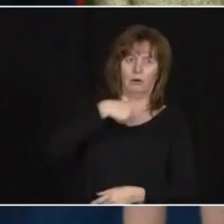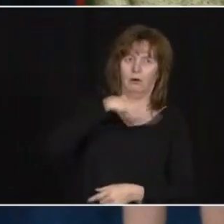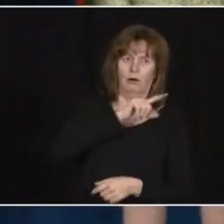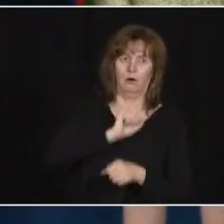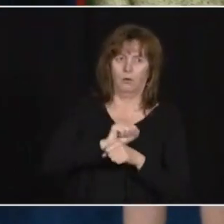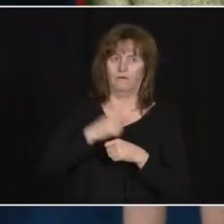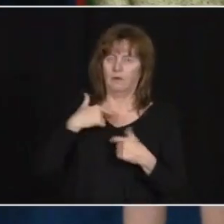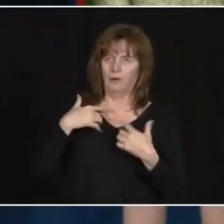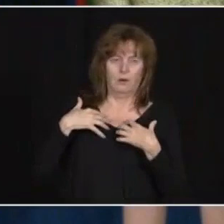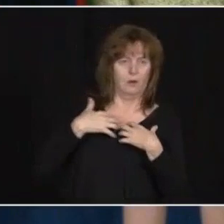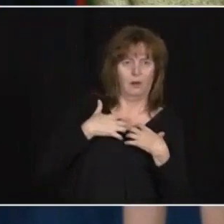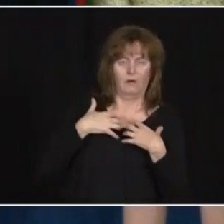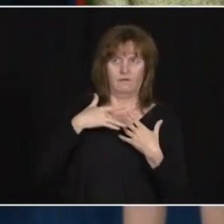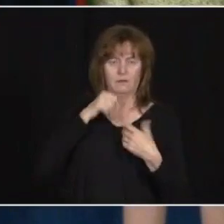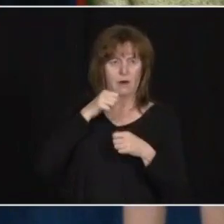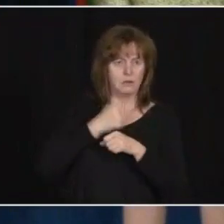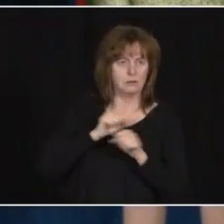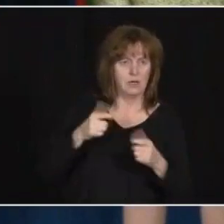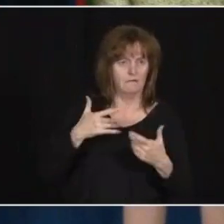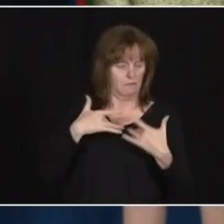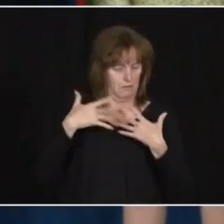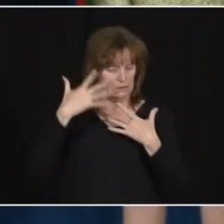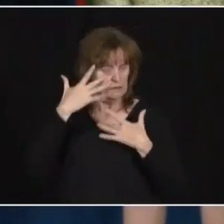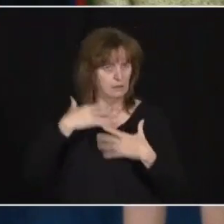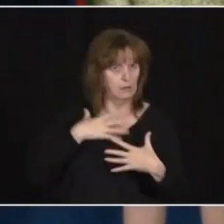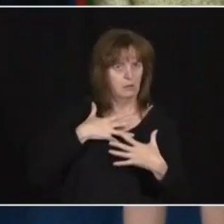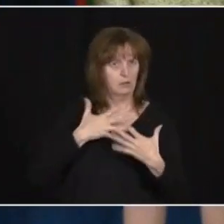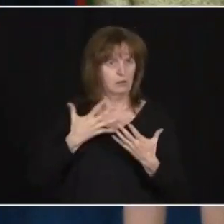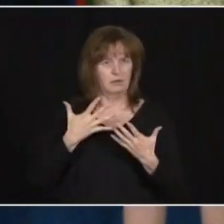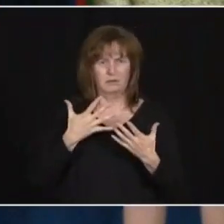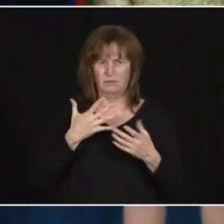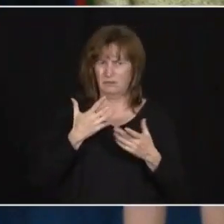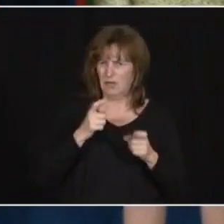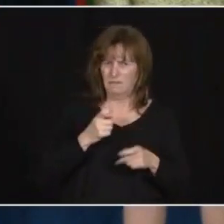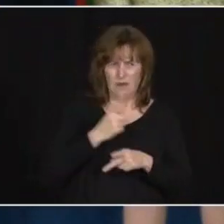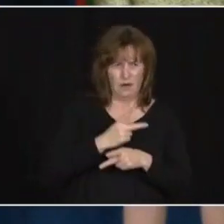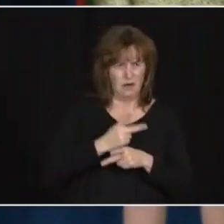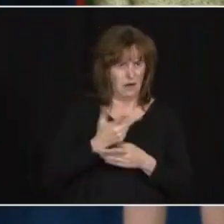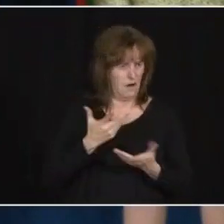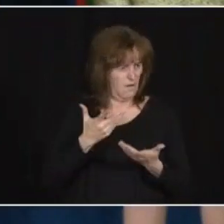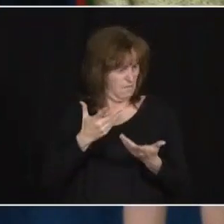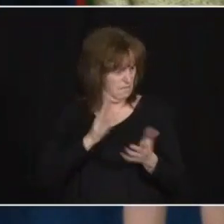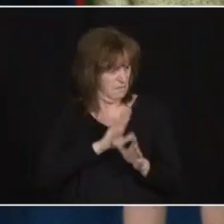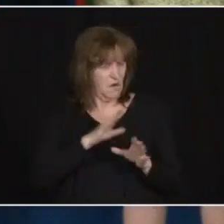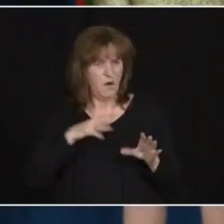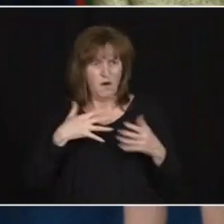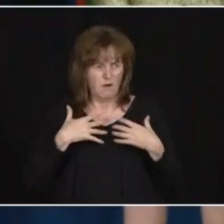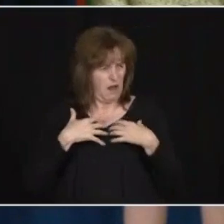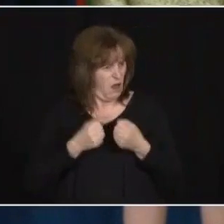should be doing in those situations when they have to look out for their own health as well.